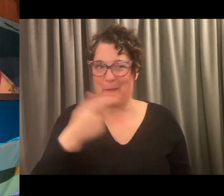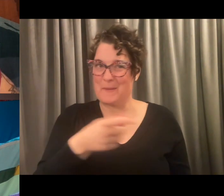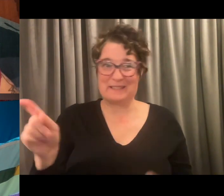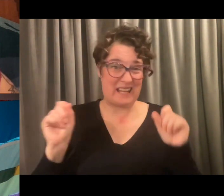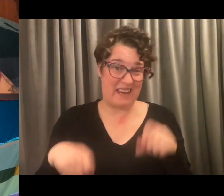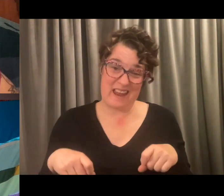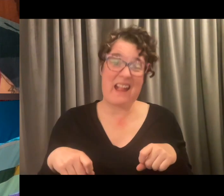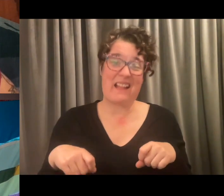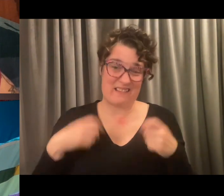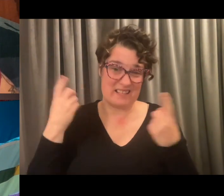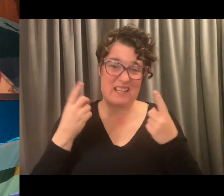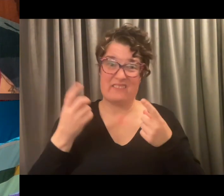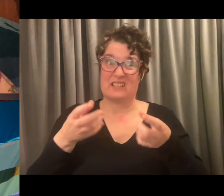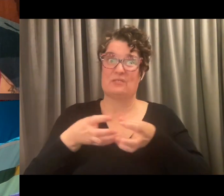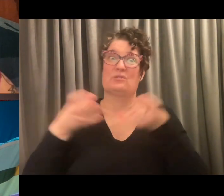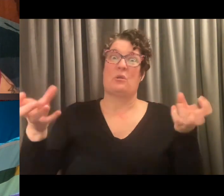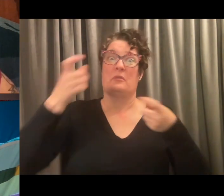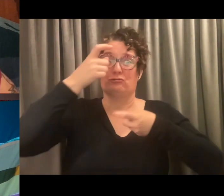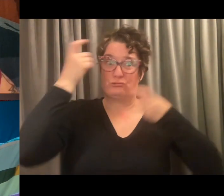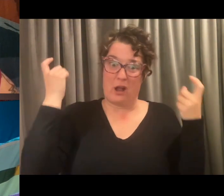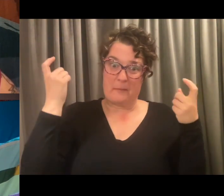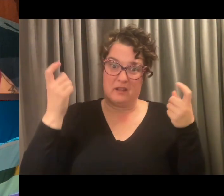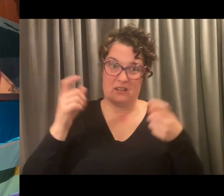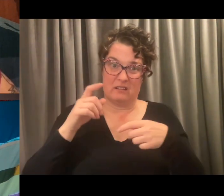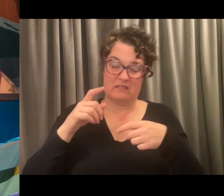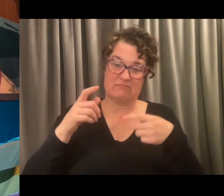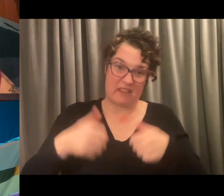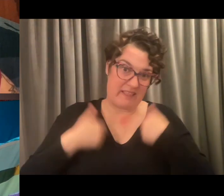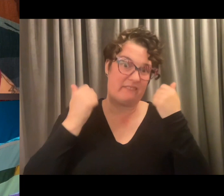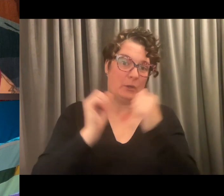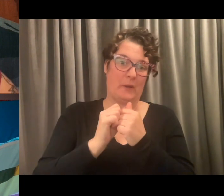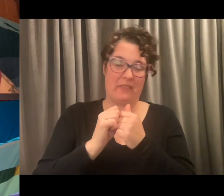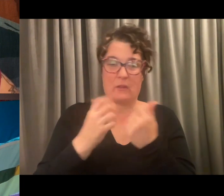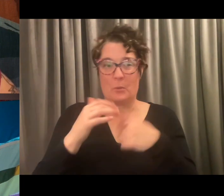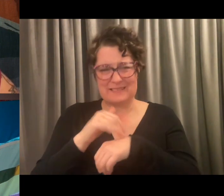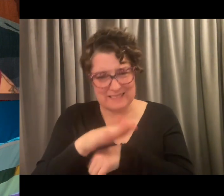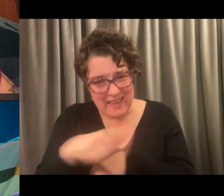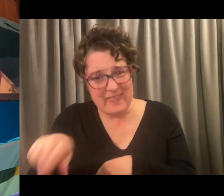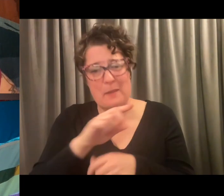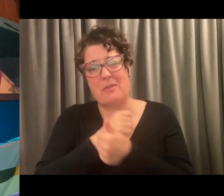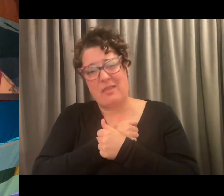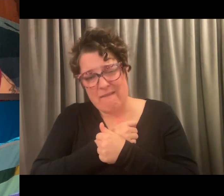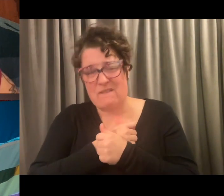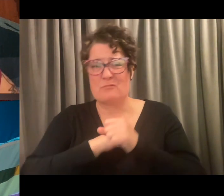And just send them love and protection and we see you, we know what you're